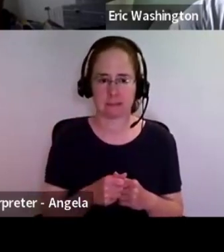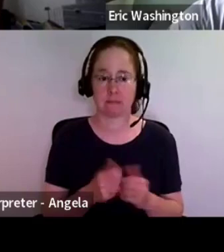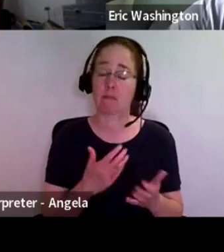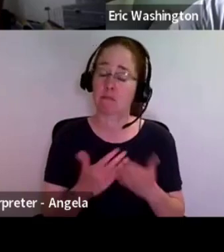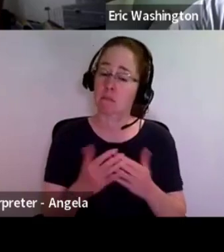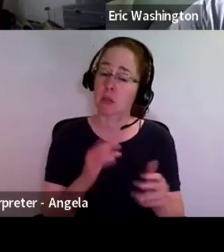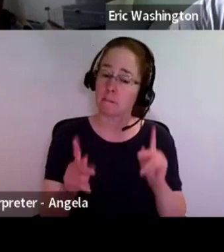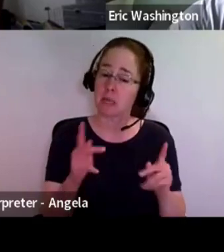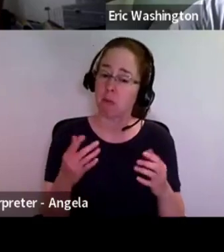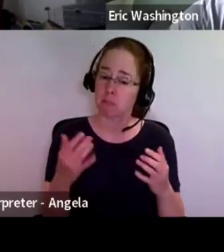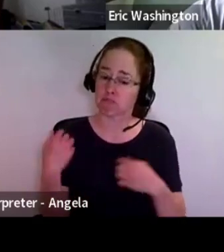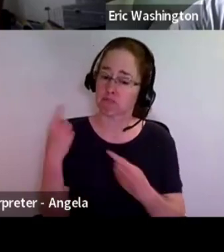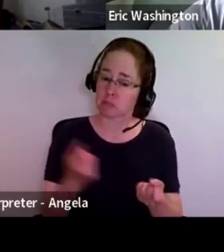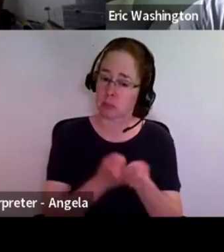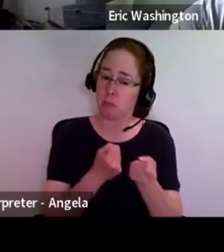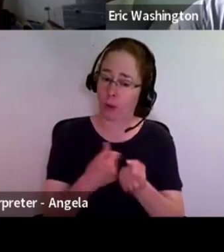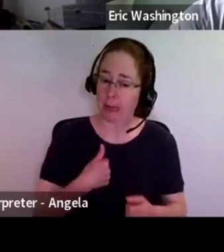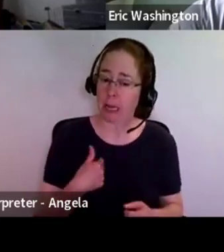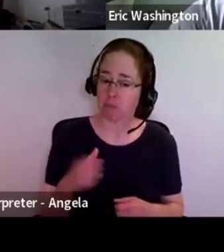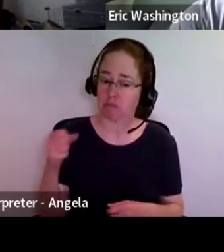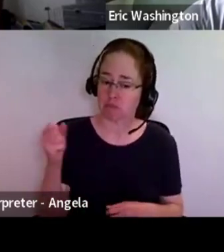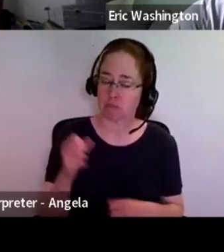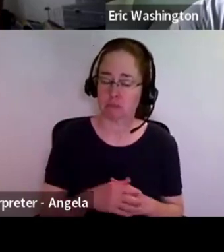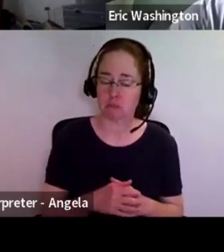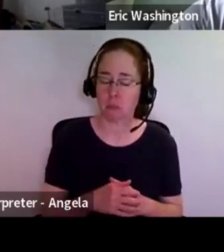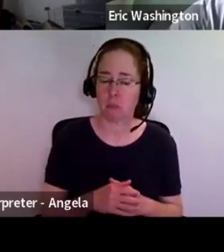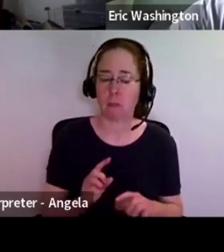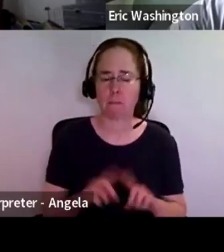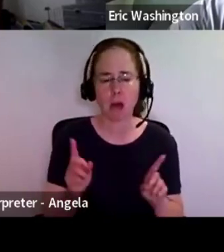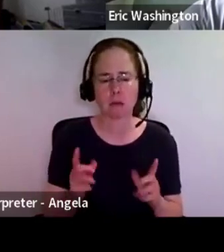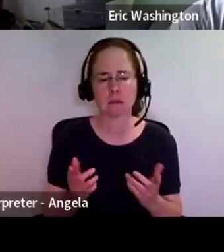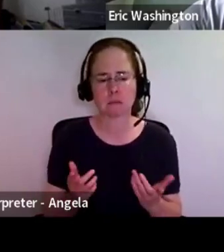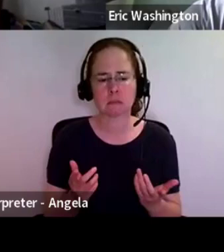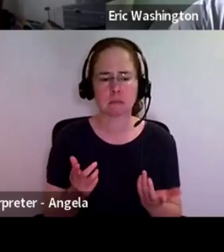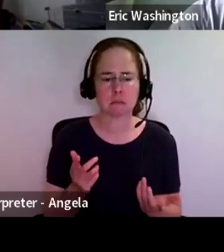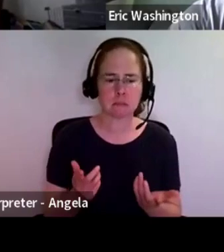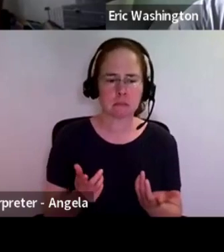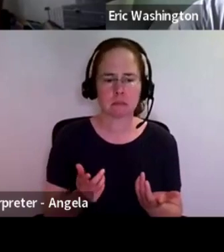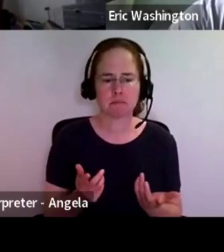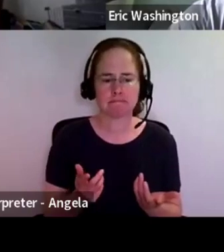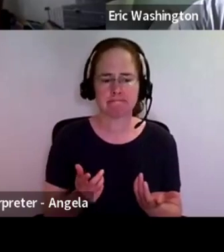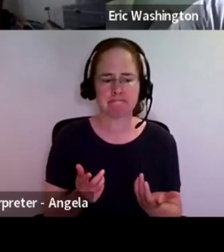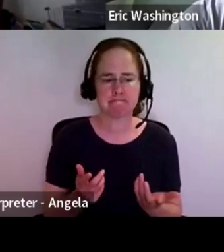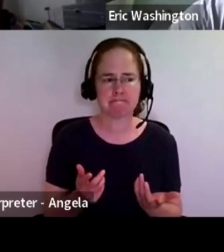supported me, uh, ultimately, I felt like that. It was the only